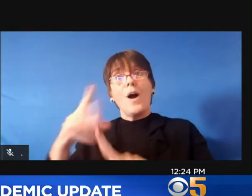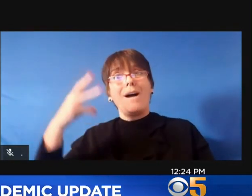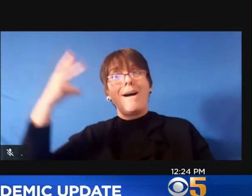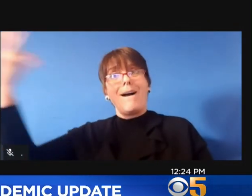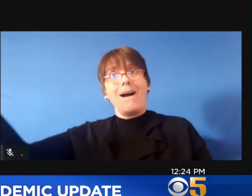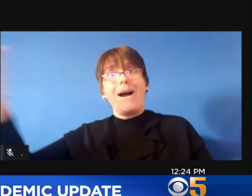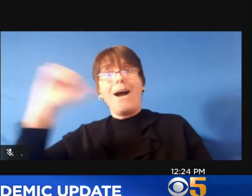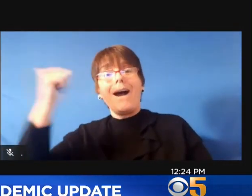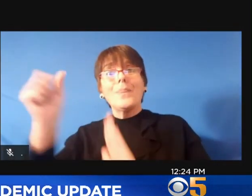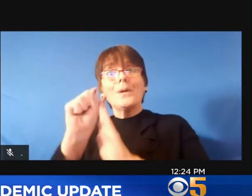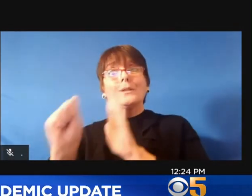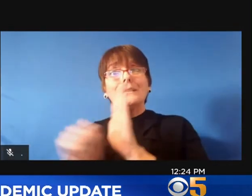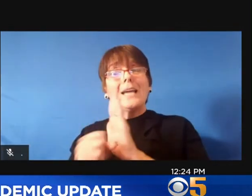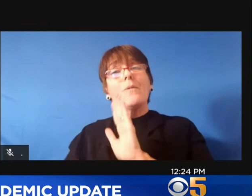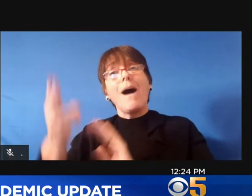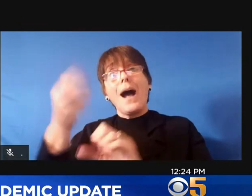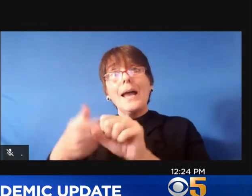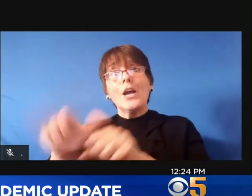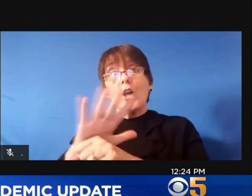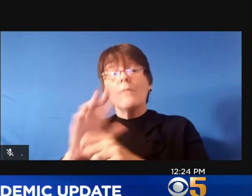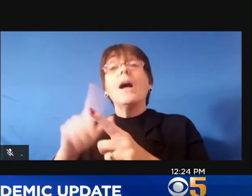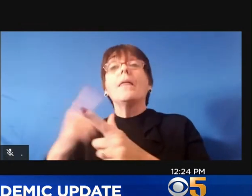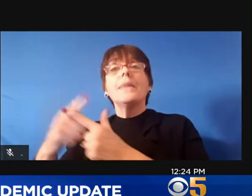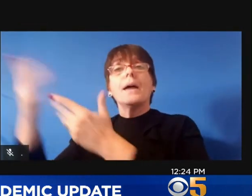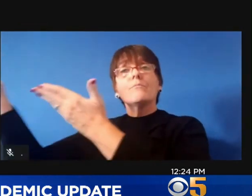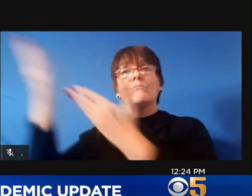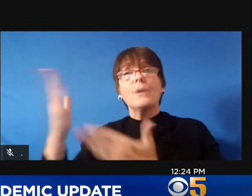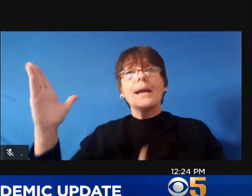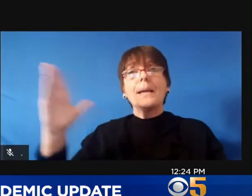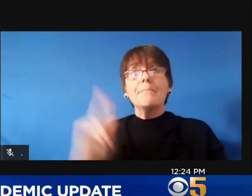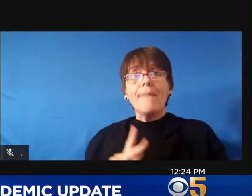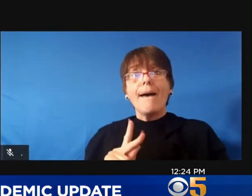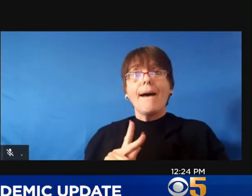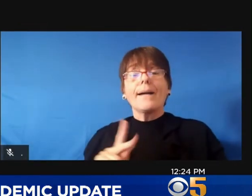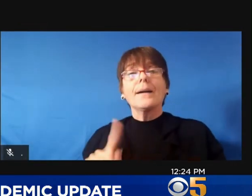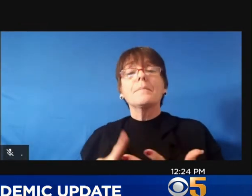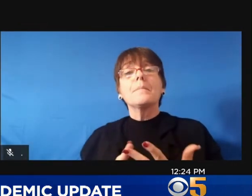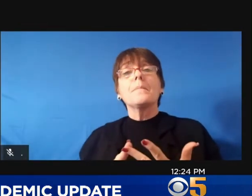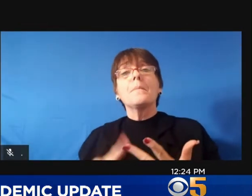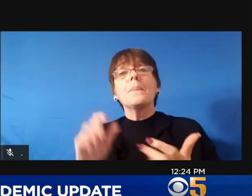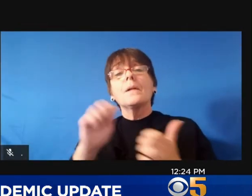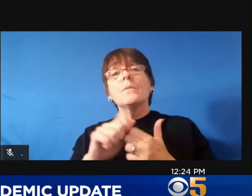ARE YOU MORE CONCERNED ABOUT KIDS GETTING COVID ON THE FIELD